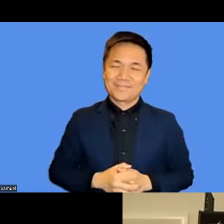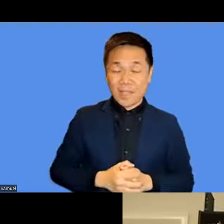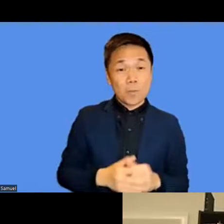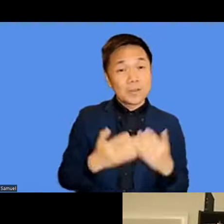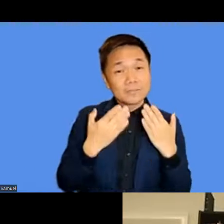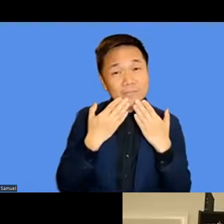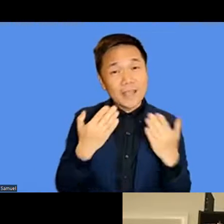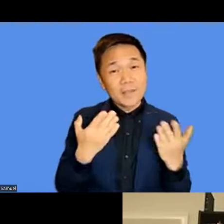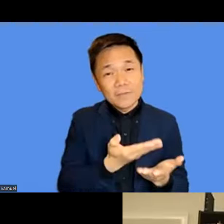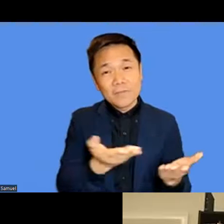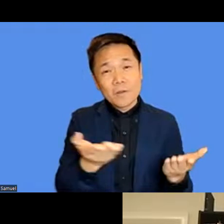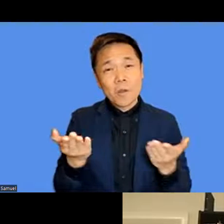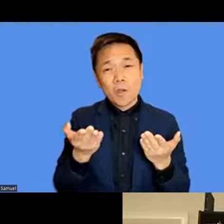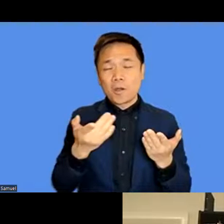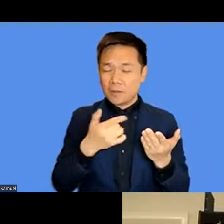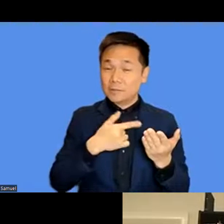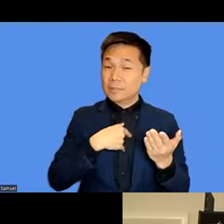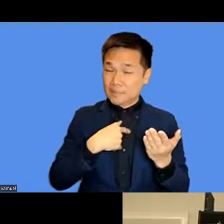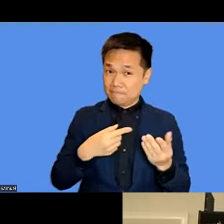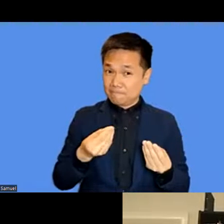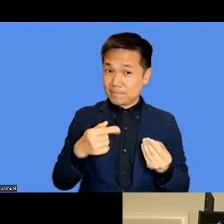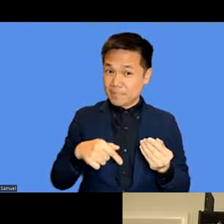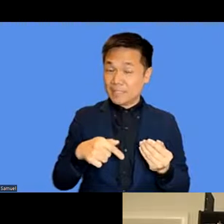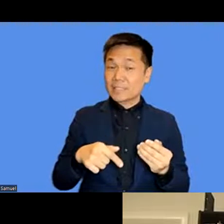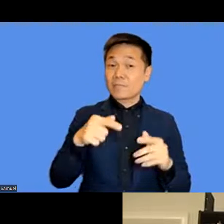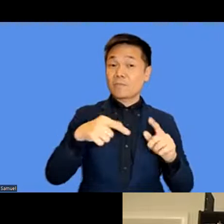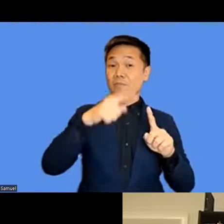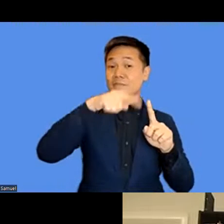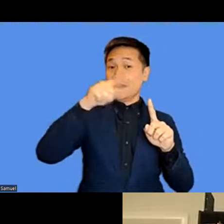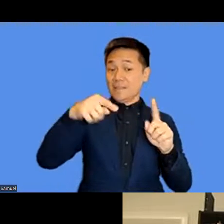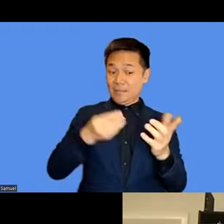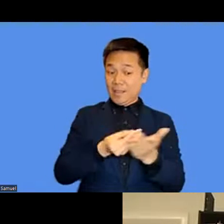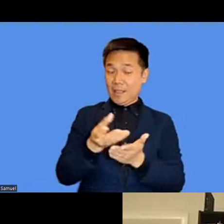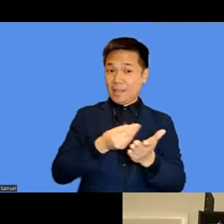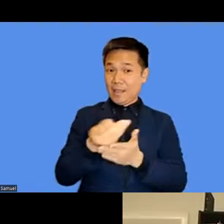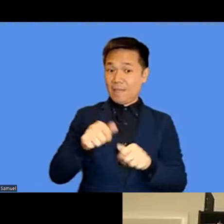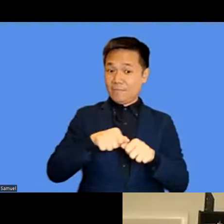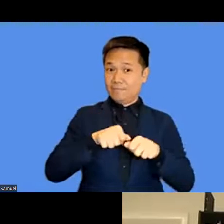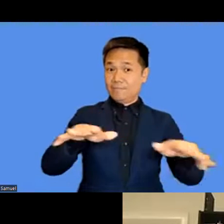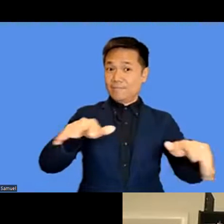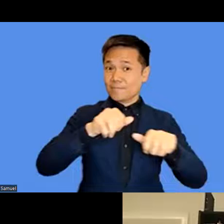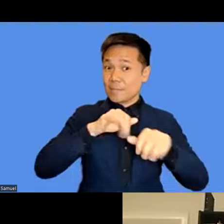to improve the availability of disability data and our understanding of the power of the data and how to use it.